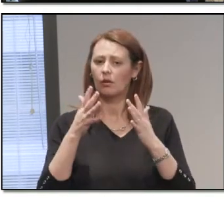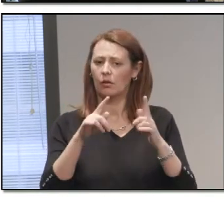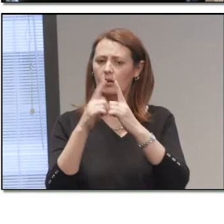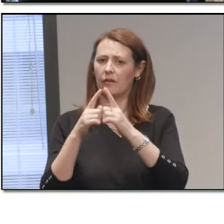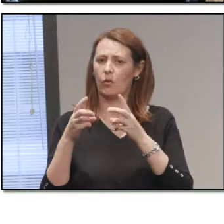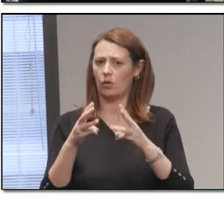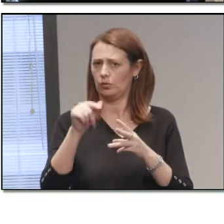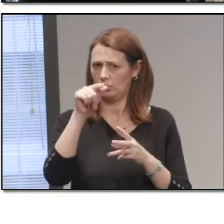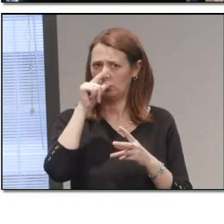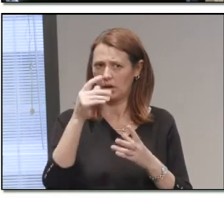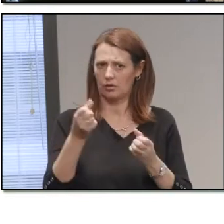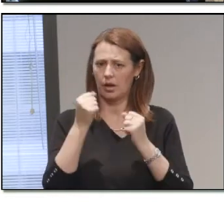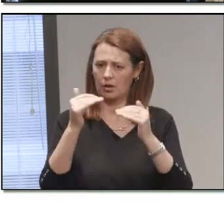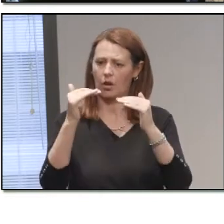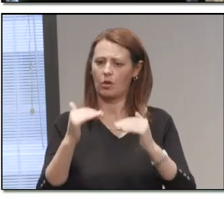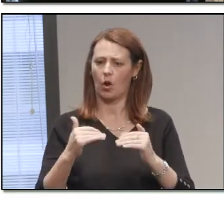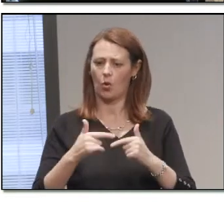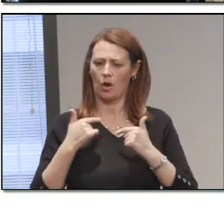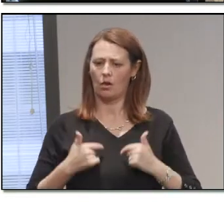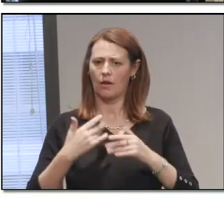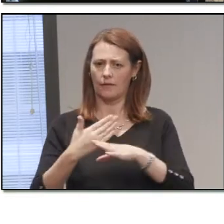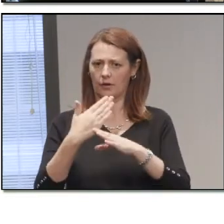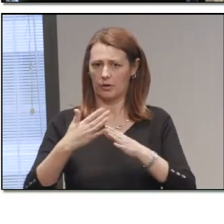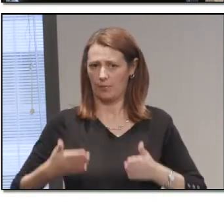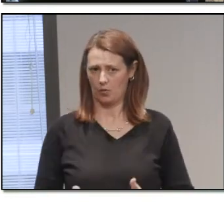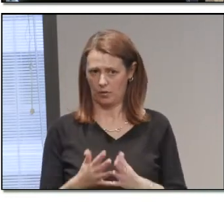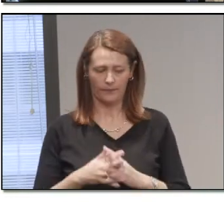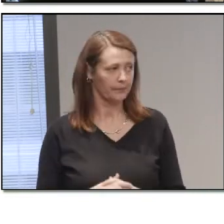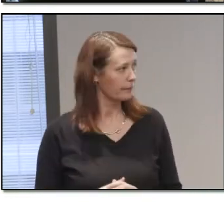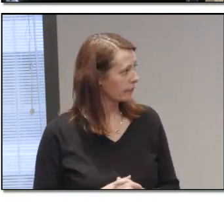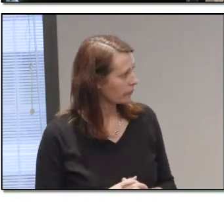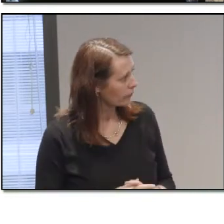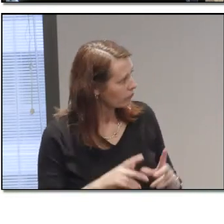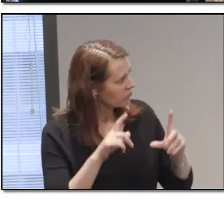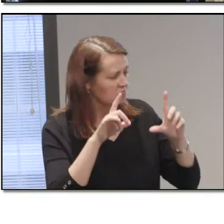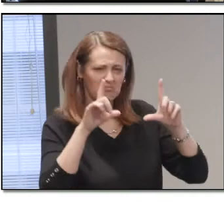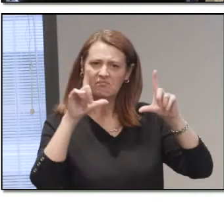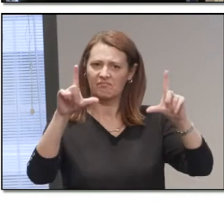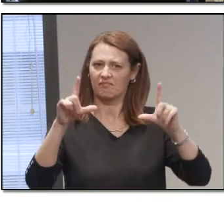end up with low lung function at birth, and this is a schematic I put together, to me there are